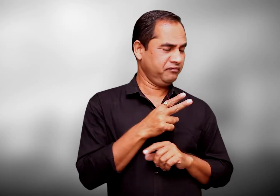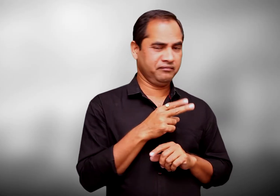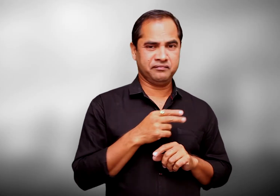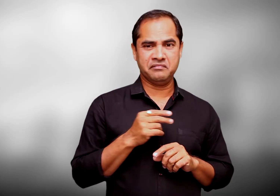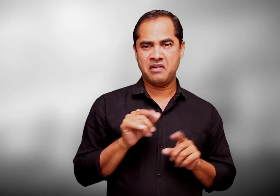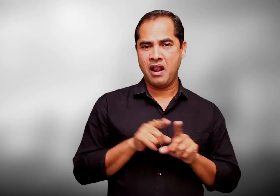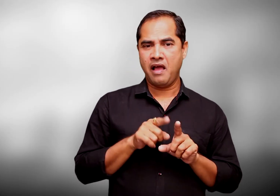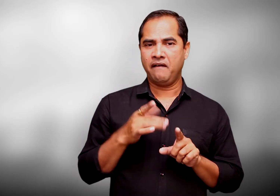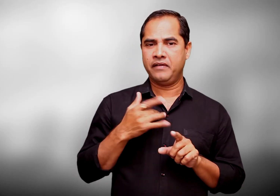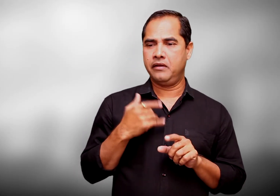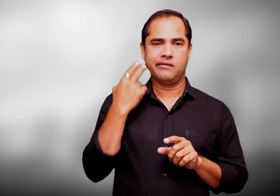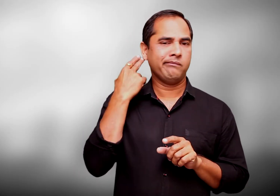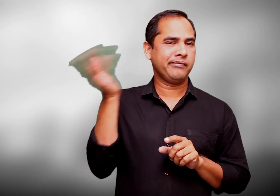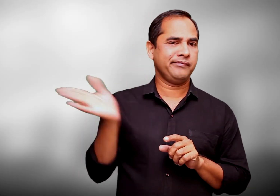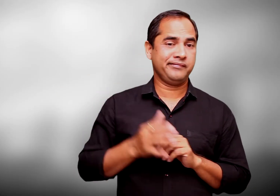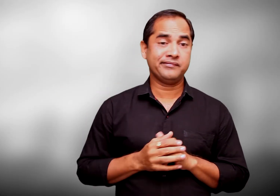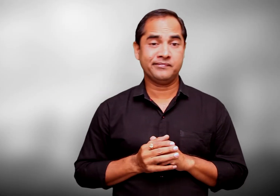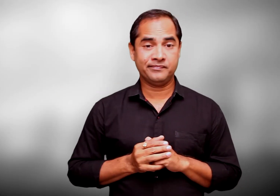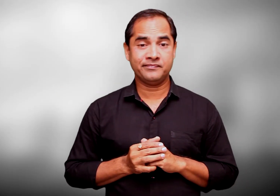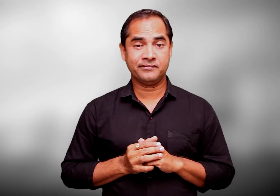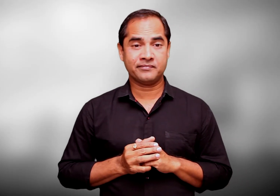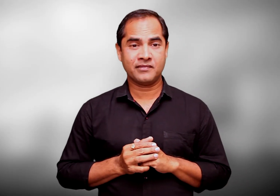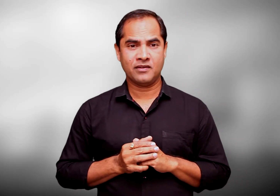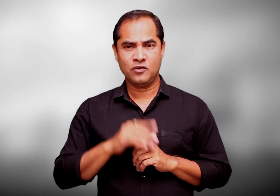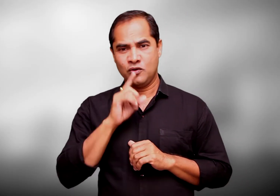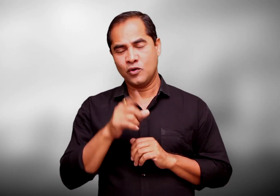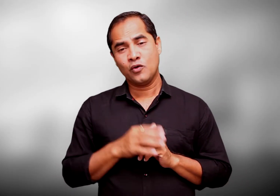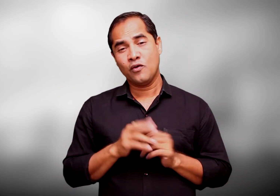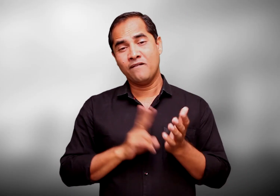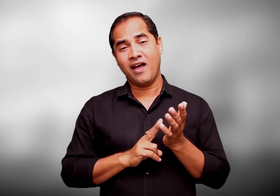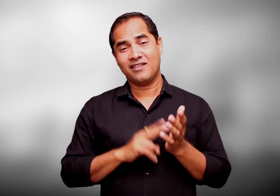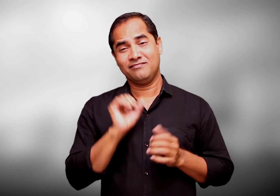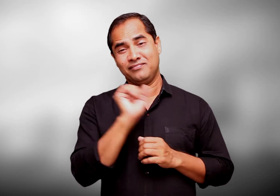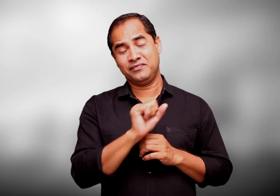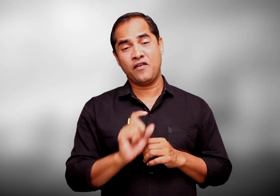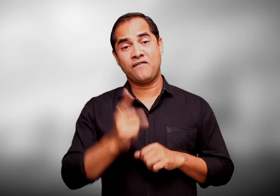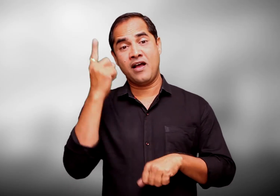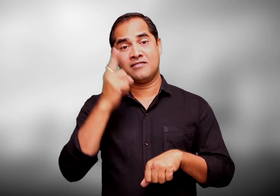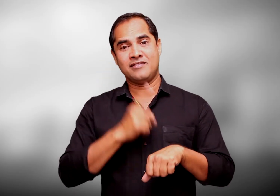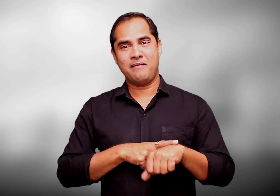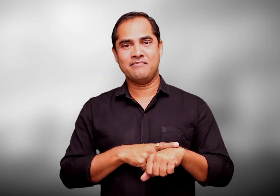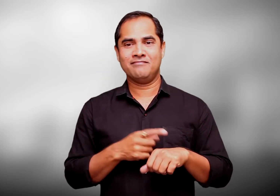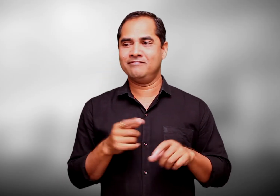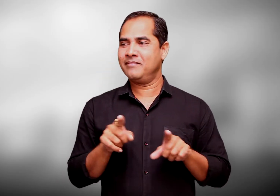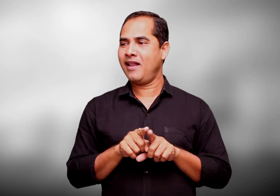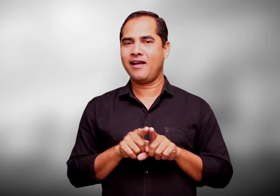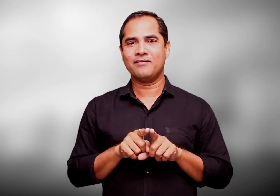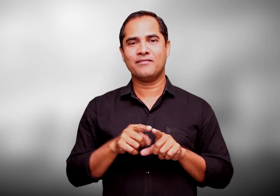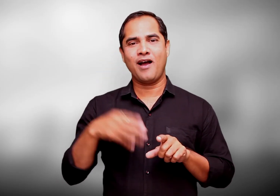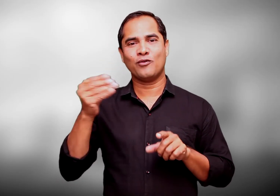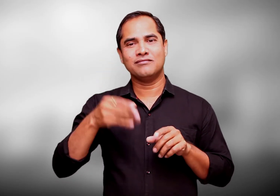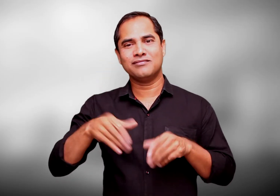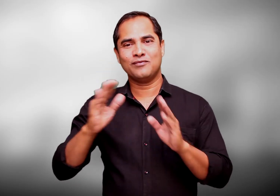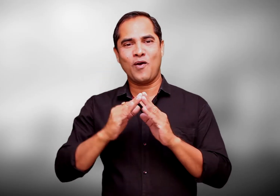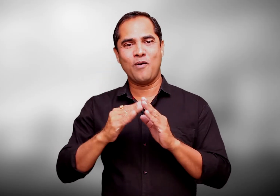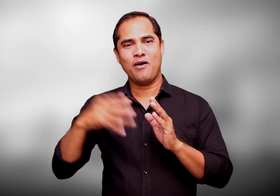of myself', turning her face towards the window and staring out. This was her